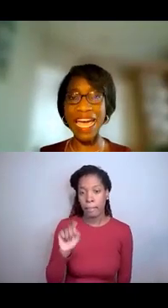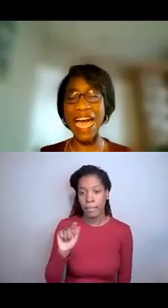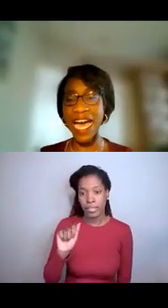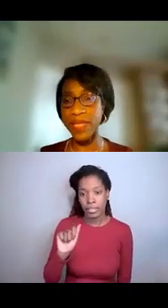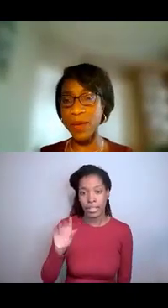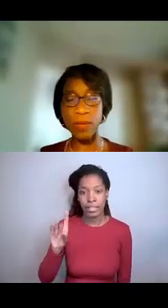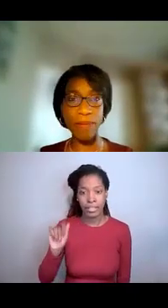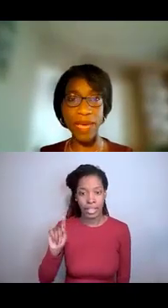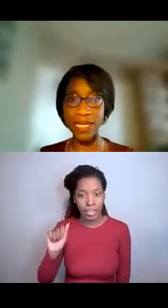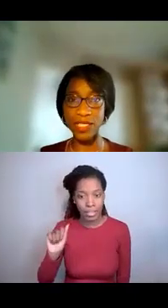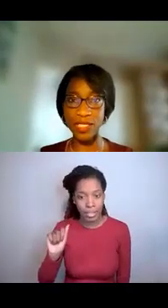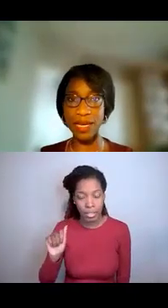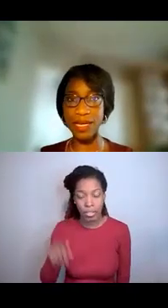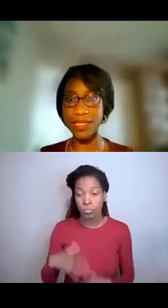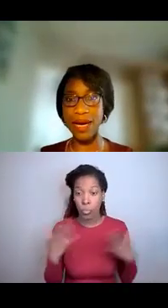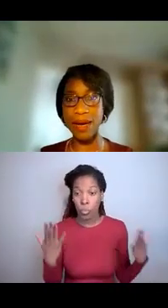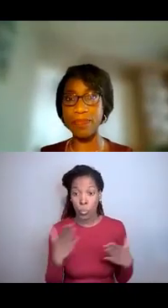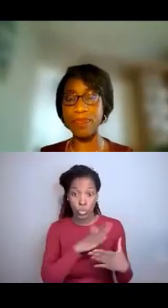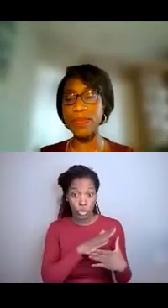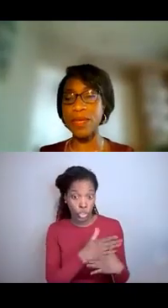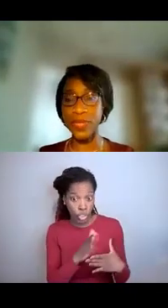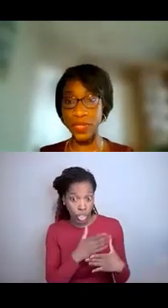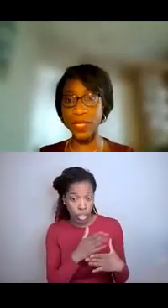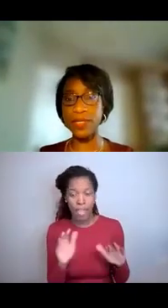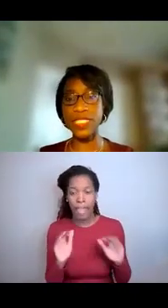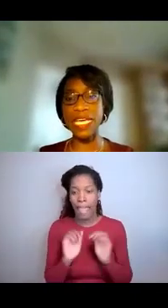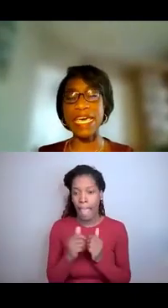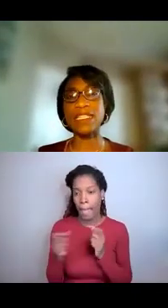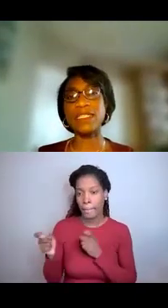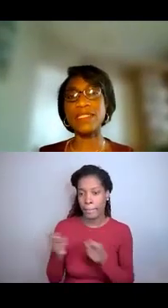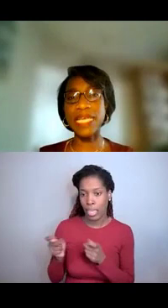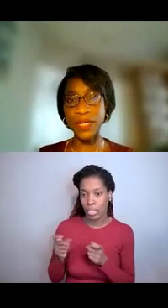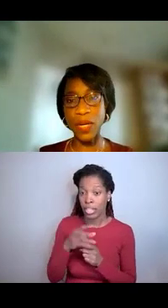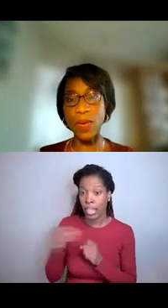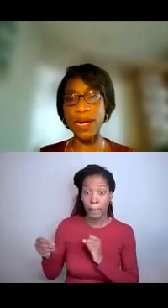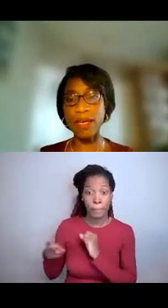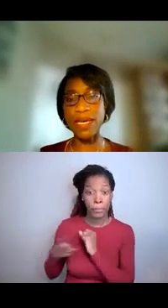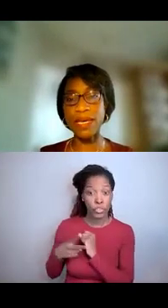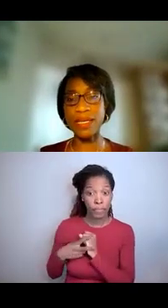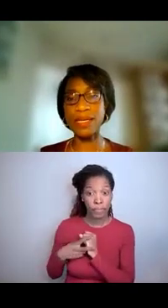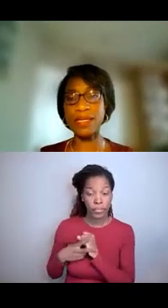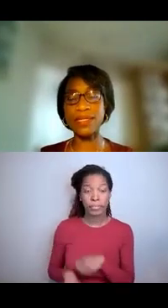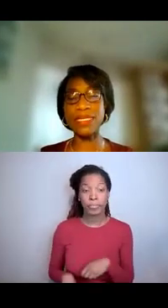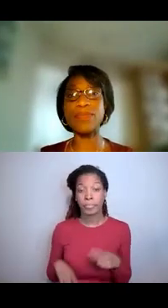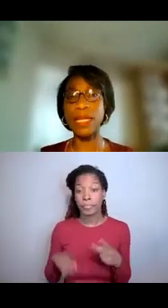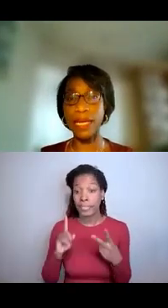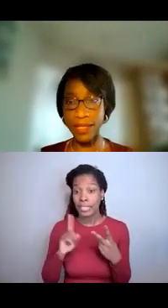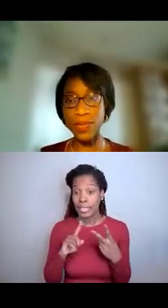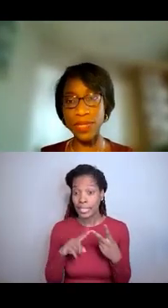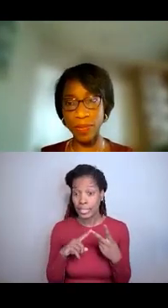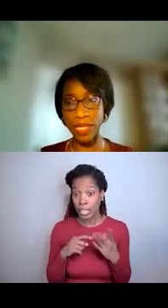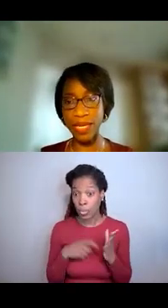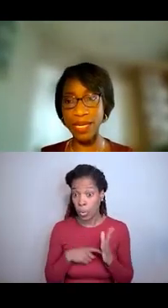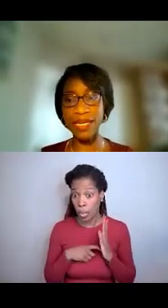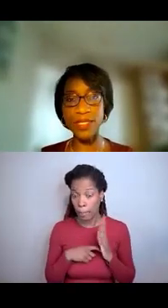and how that will be managed and preserved. And then the second requirement is compliance with the plan